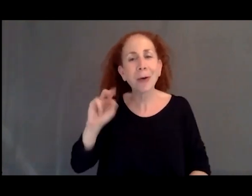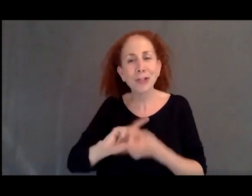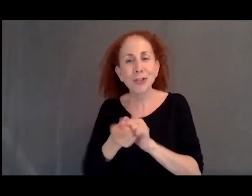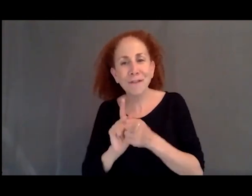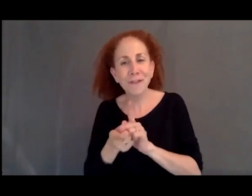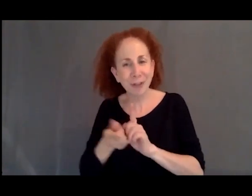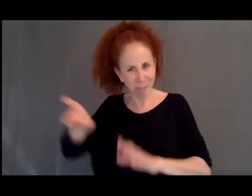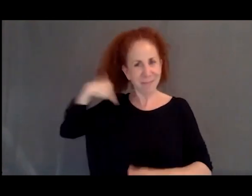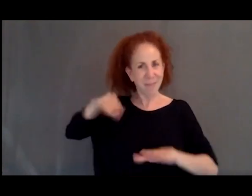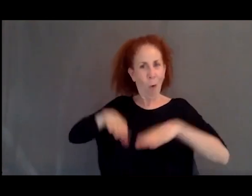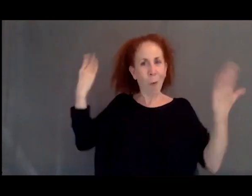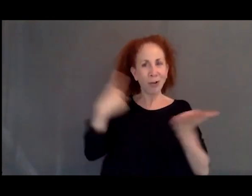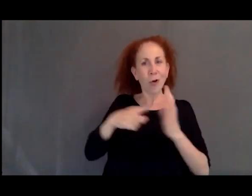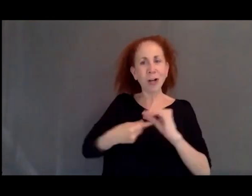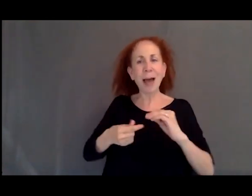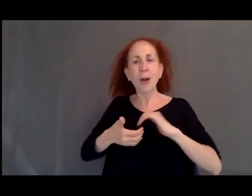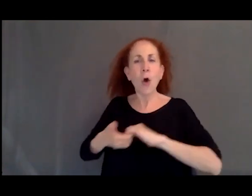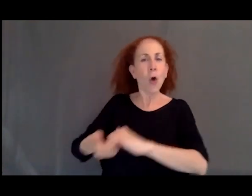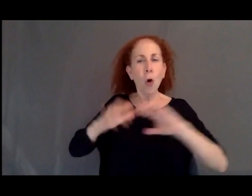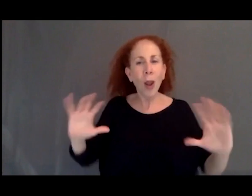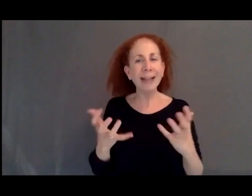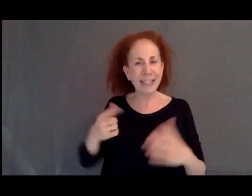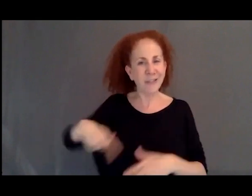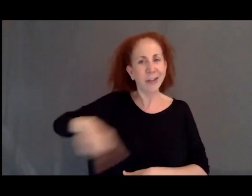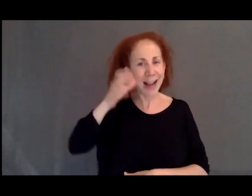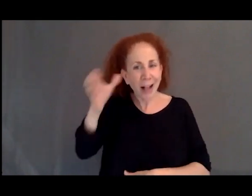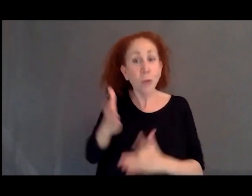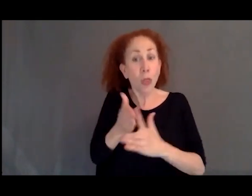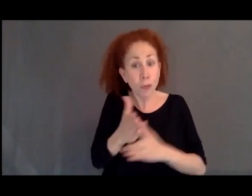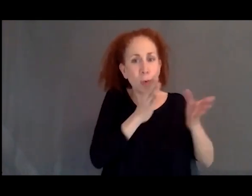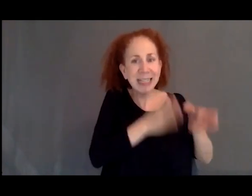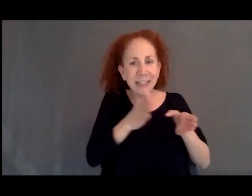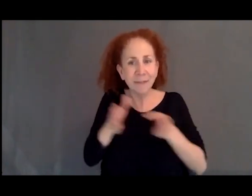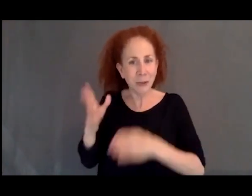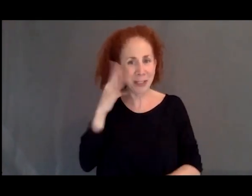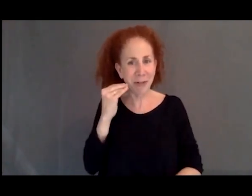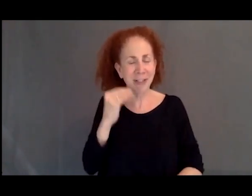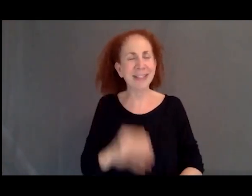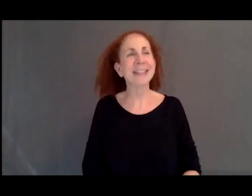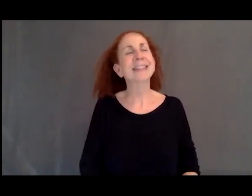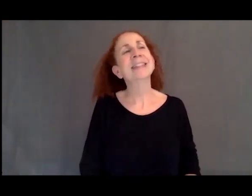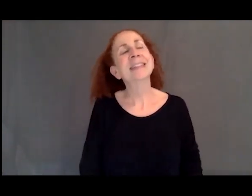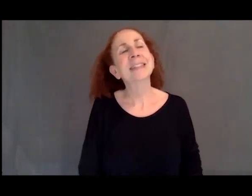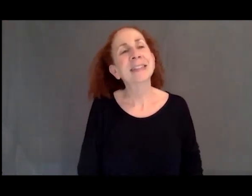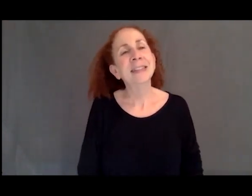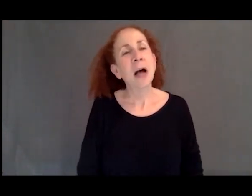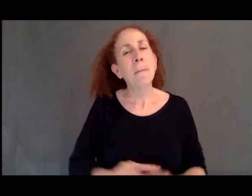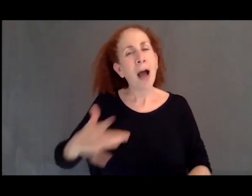is I try to talk about collectivity through individual experiences. But I always felt that what I saw